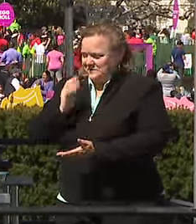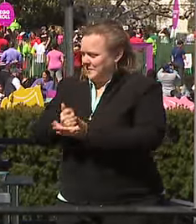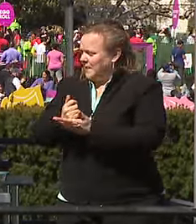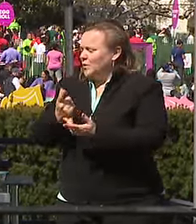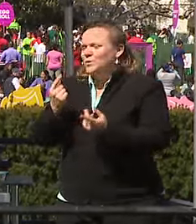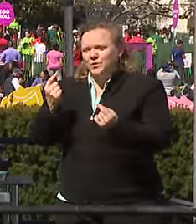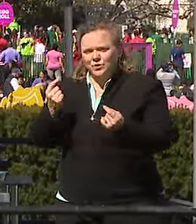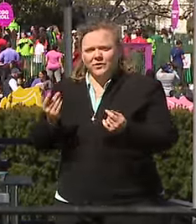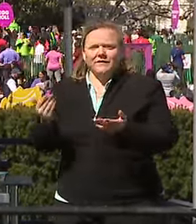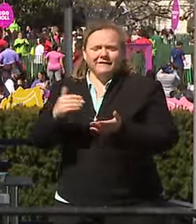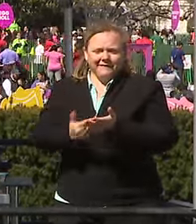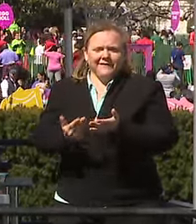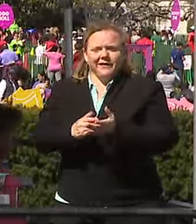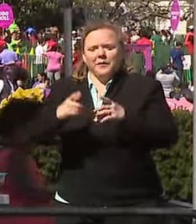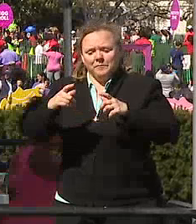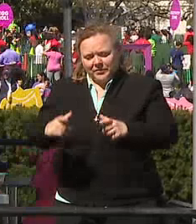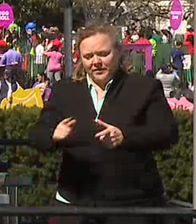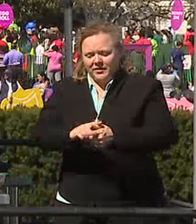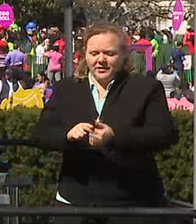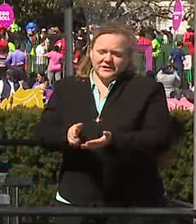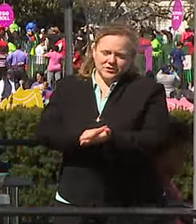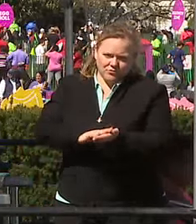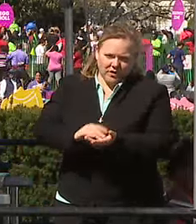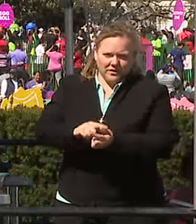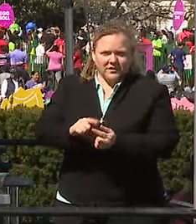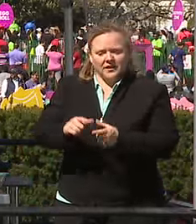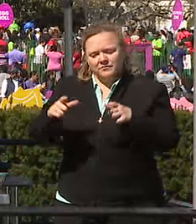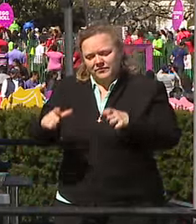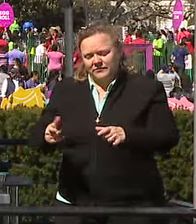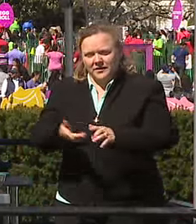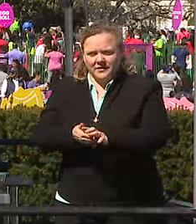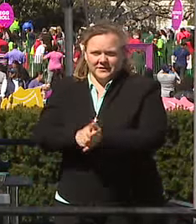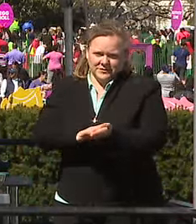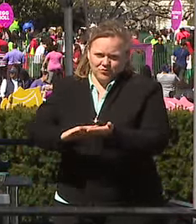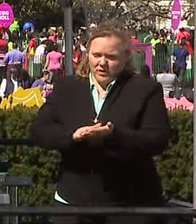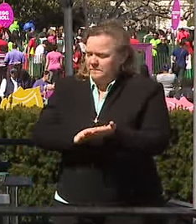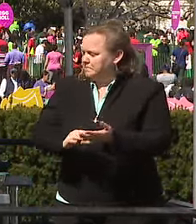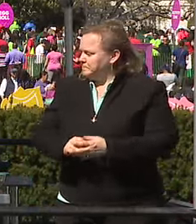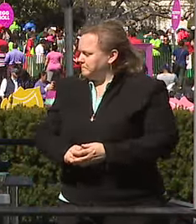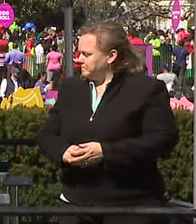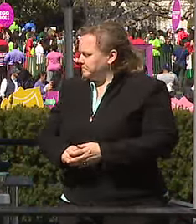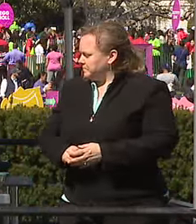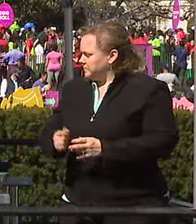just like that.